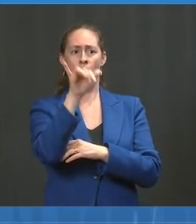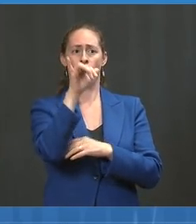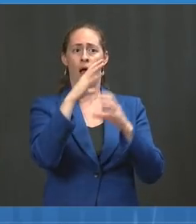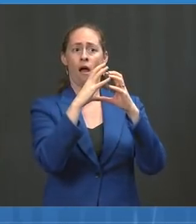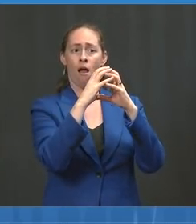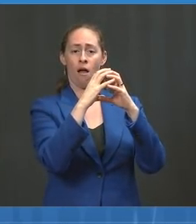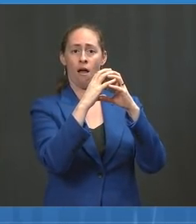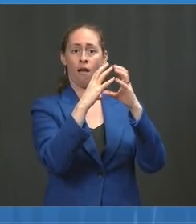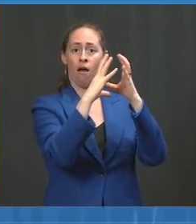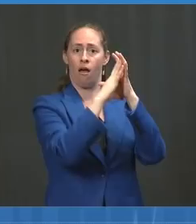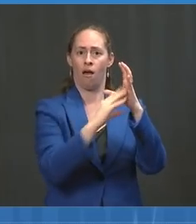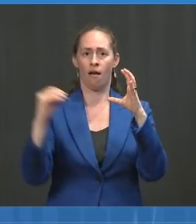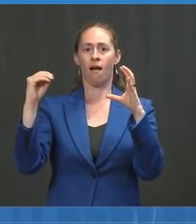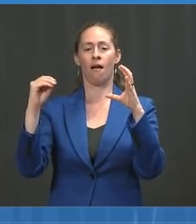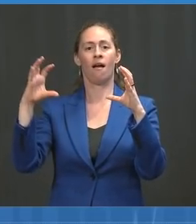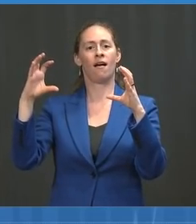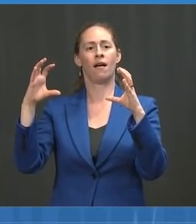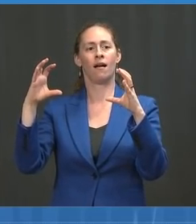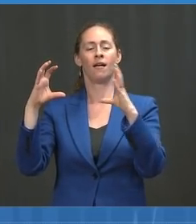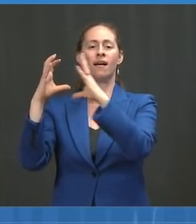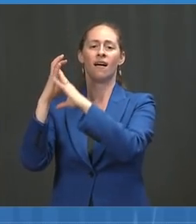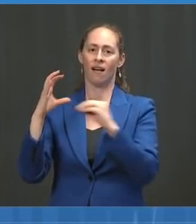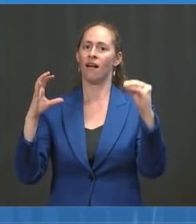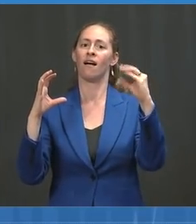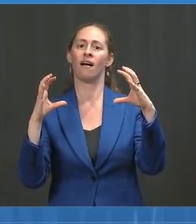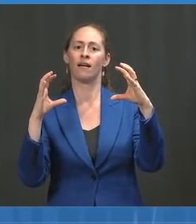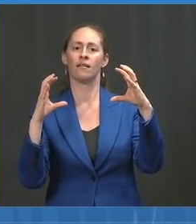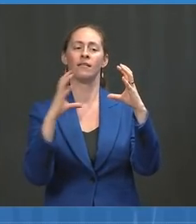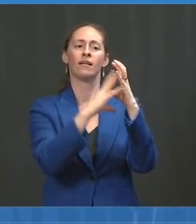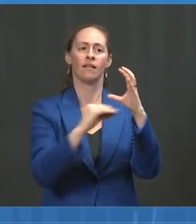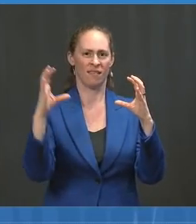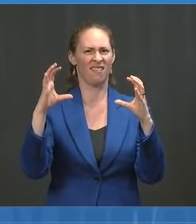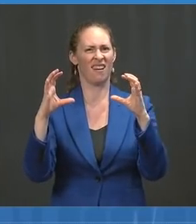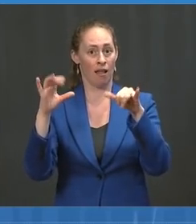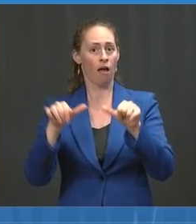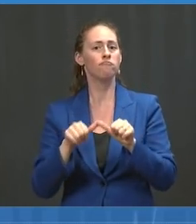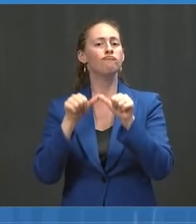that's against the very specific part of the spike protein